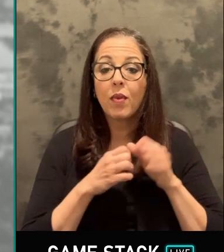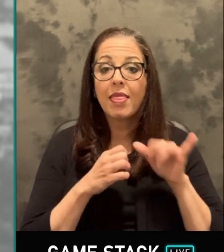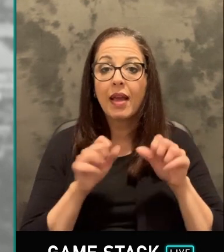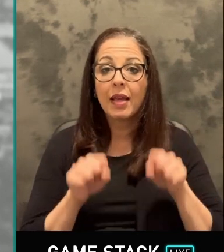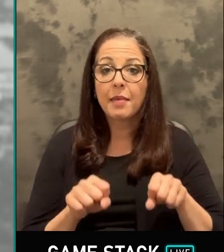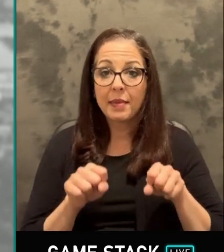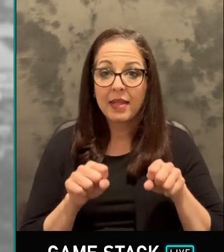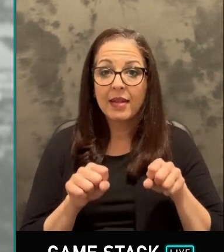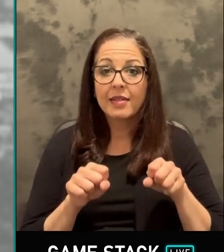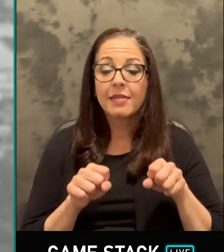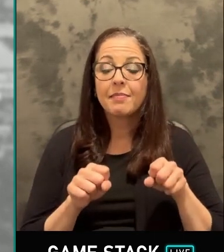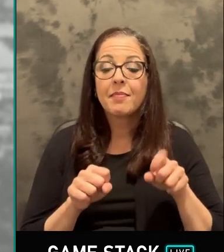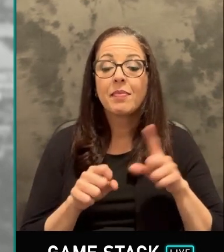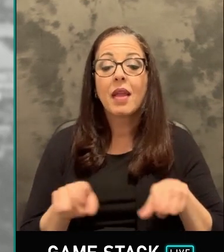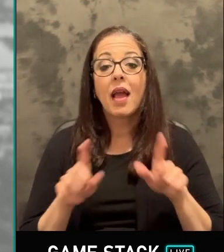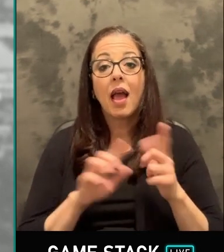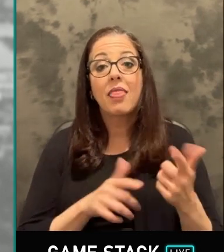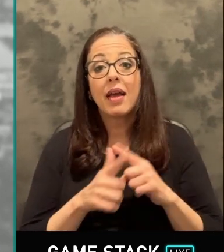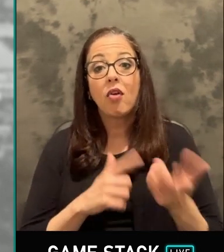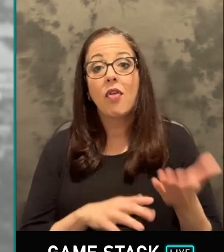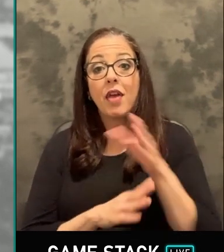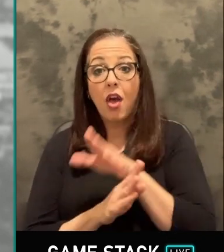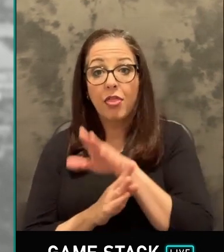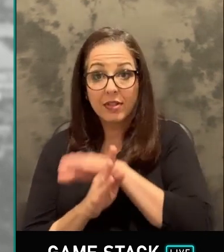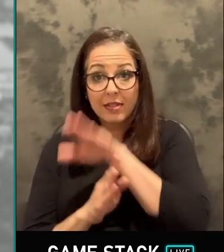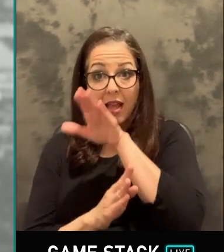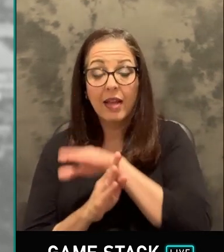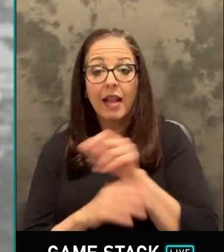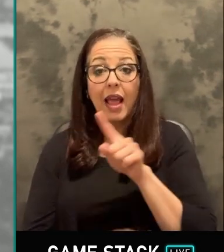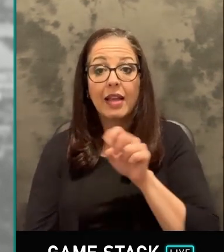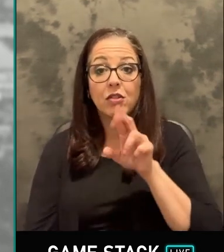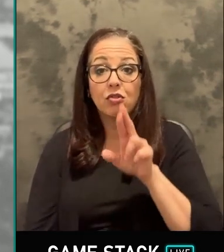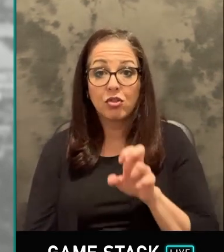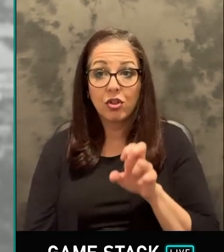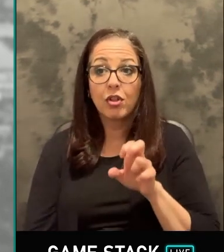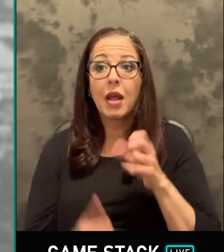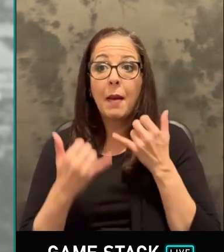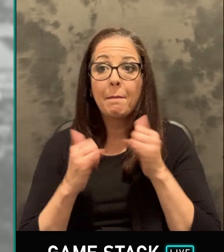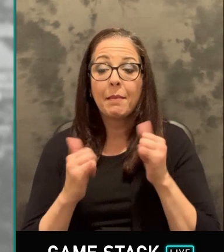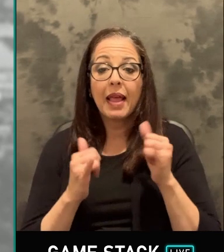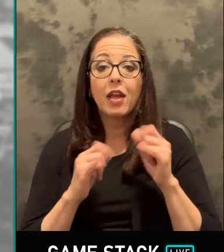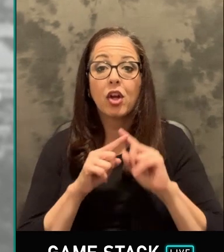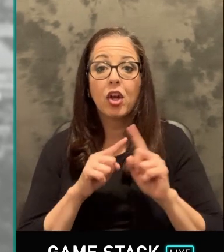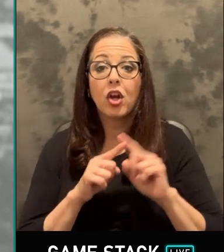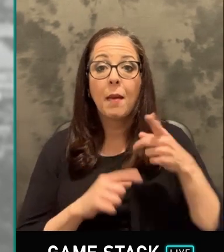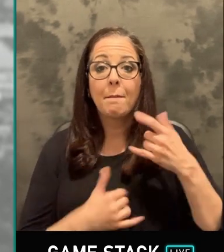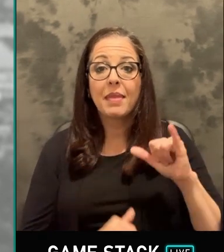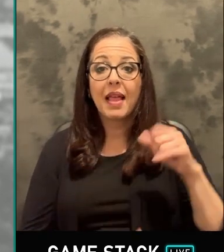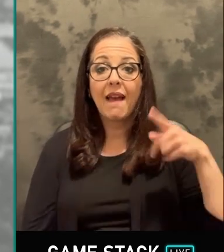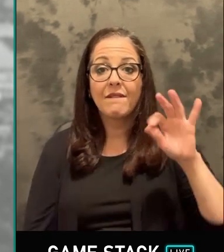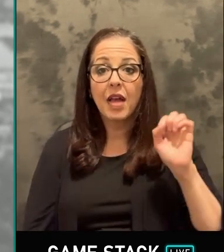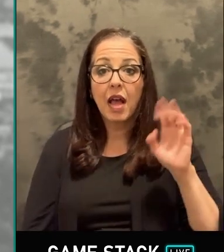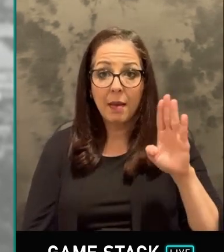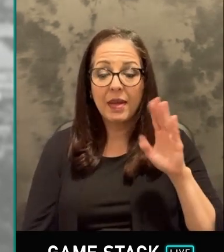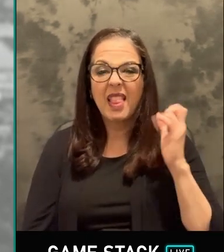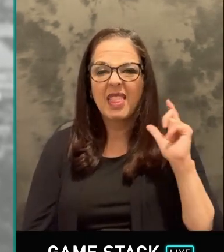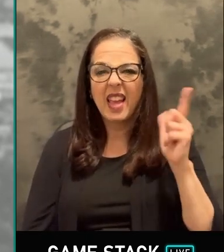And on the other side, we're also using Azure Playfab multiplayer services. I will talk about Playfab later on this presentation.